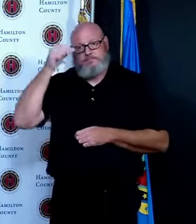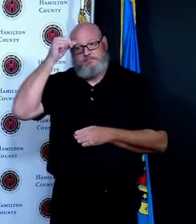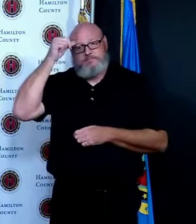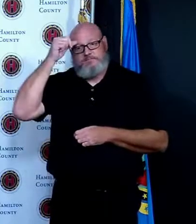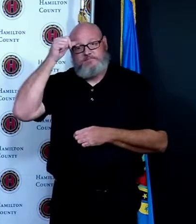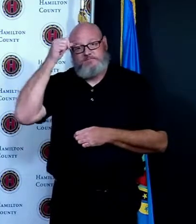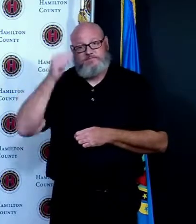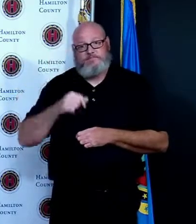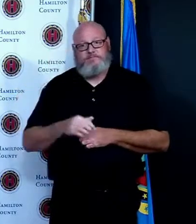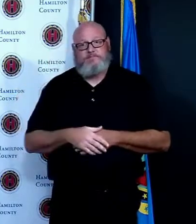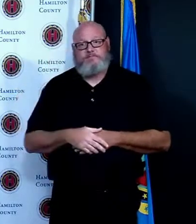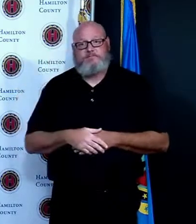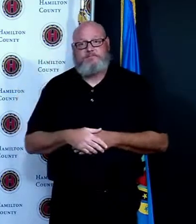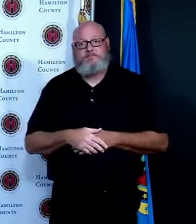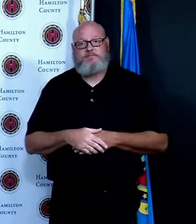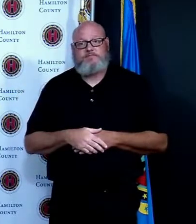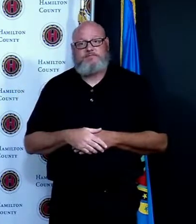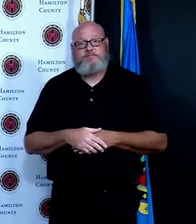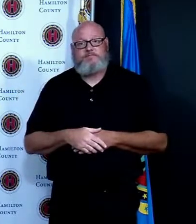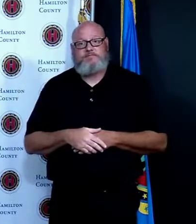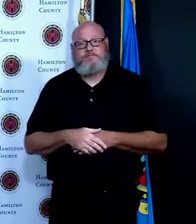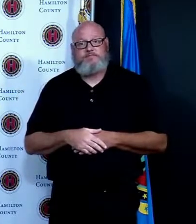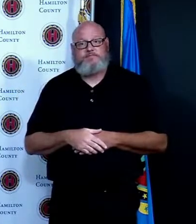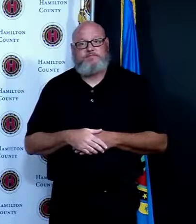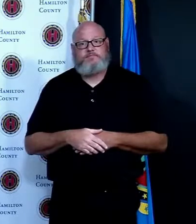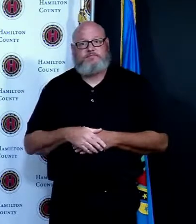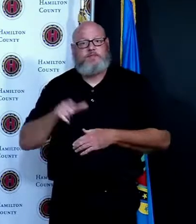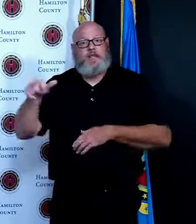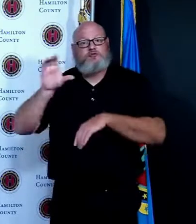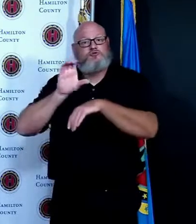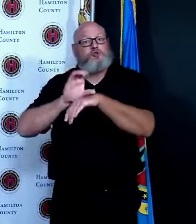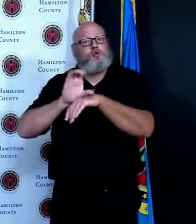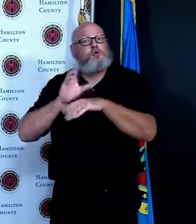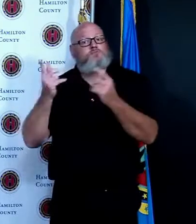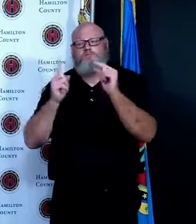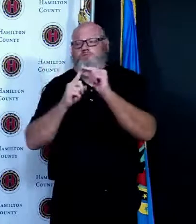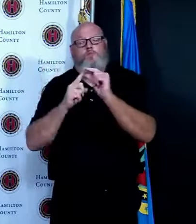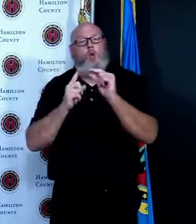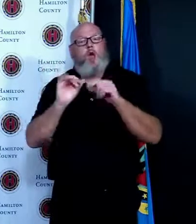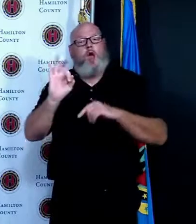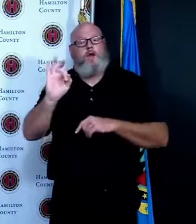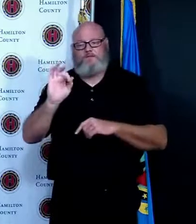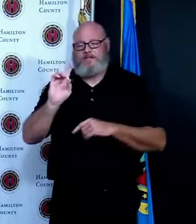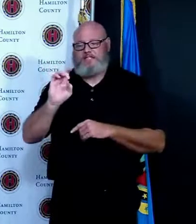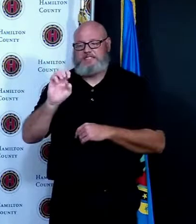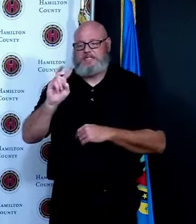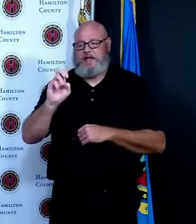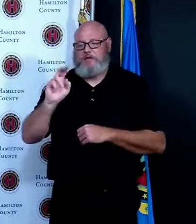not have been more friendly the people that were administering the test were delightful I filled